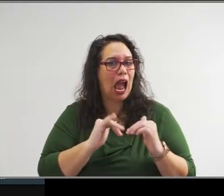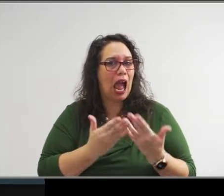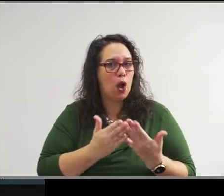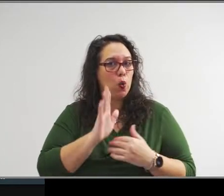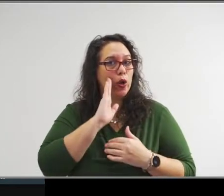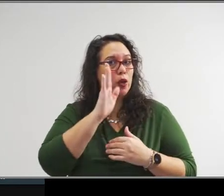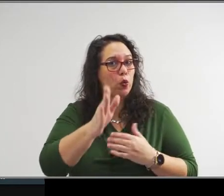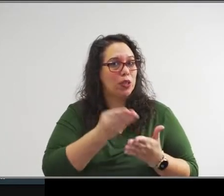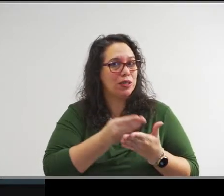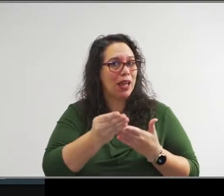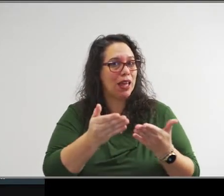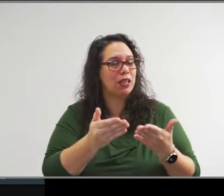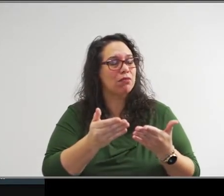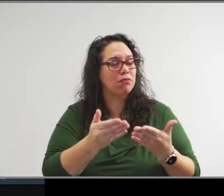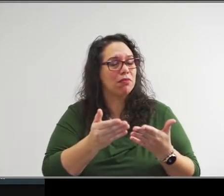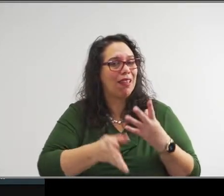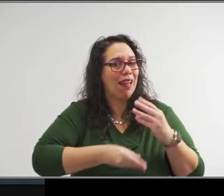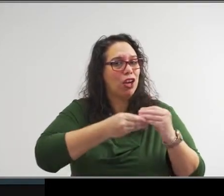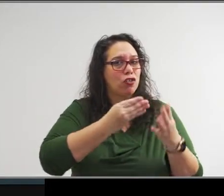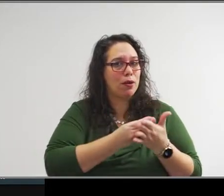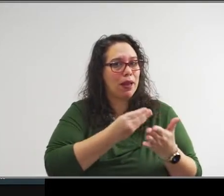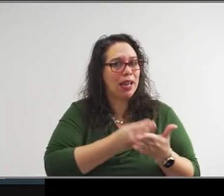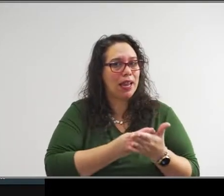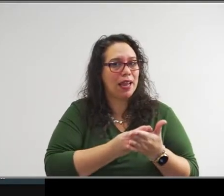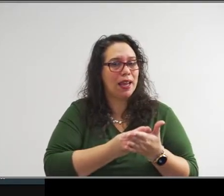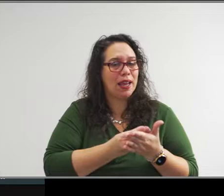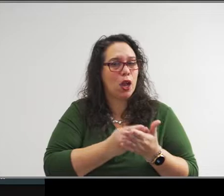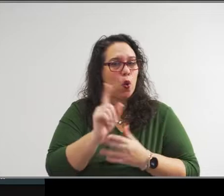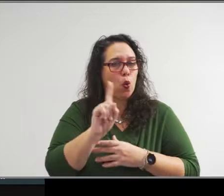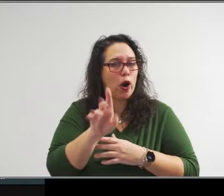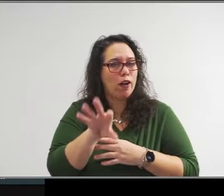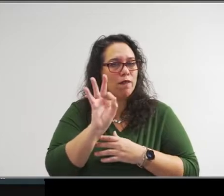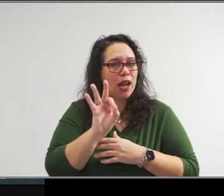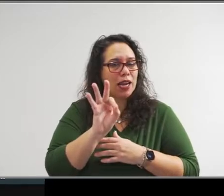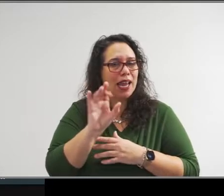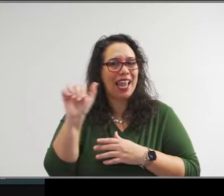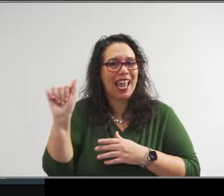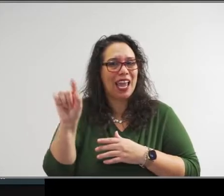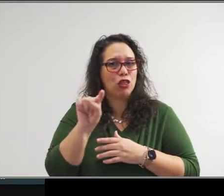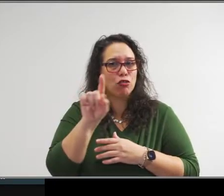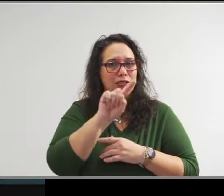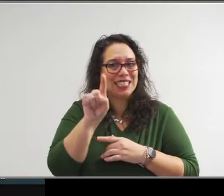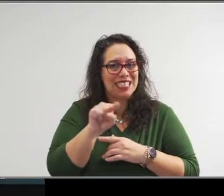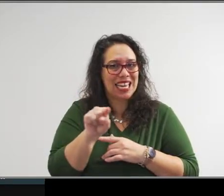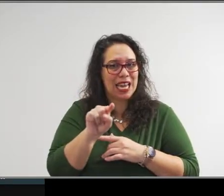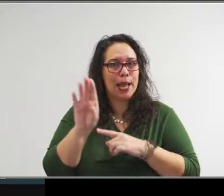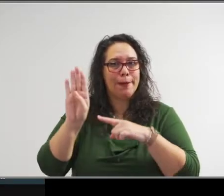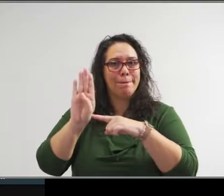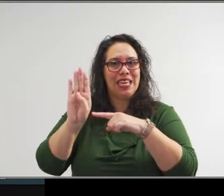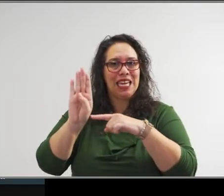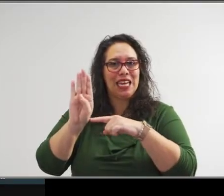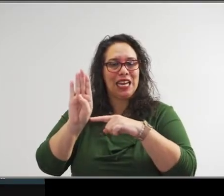and it's available under again, B under budget documents, it's the very last, it's CARES Act plan.